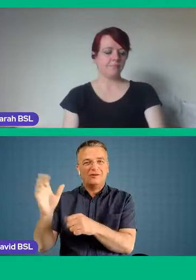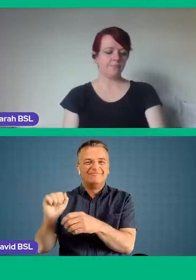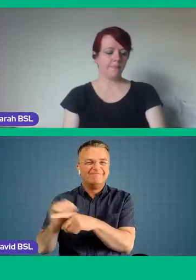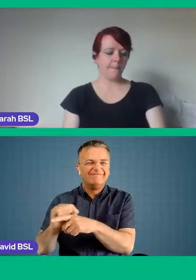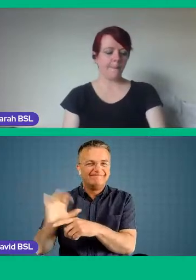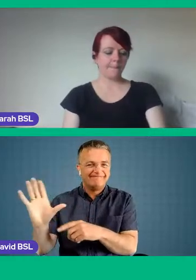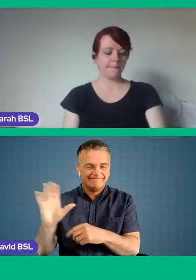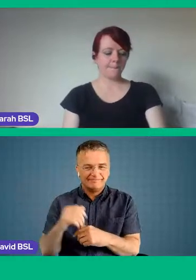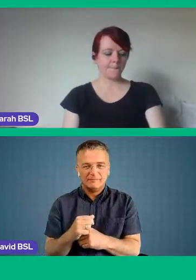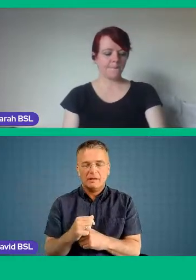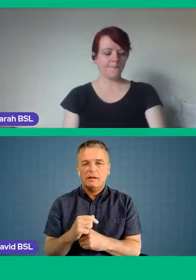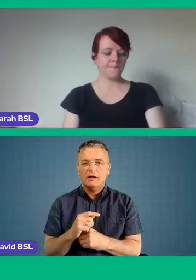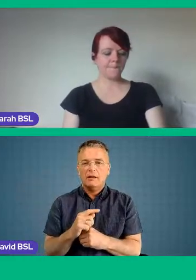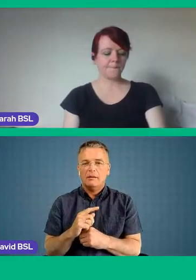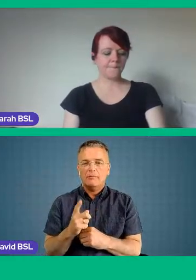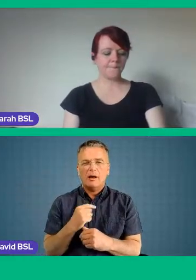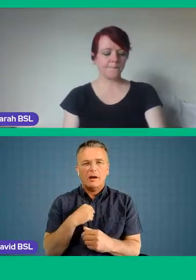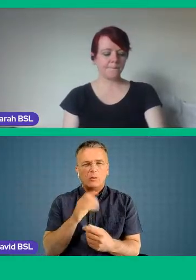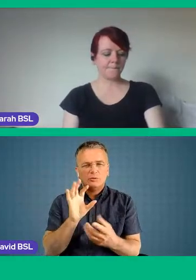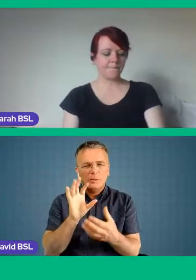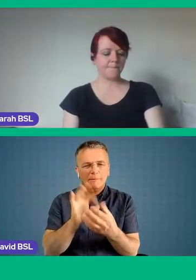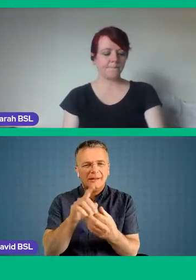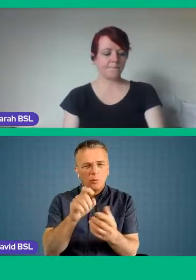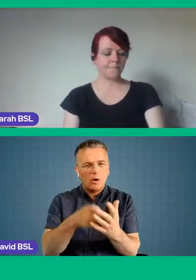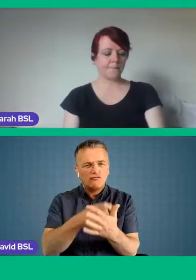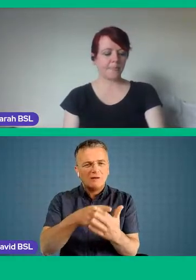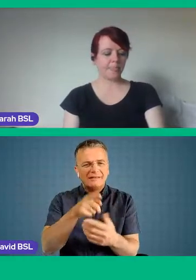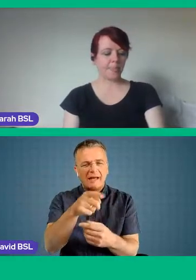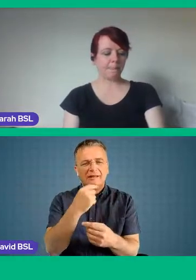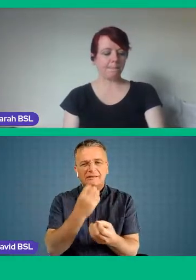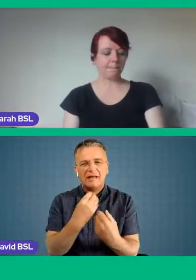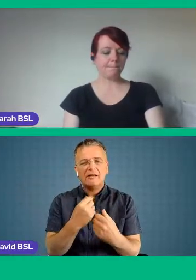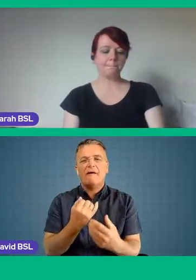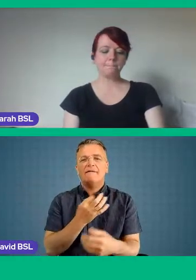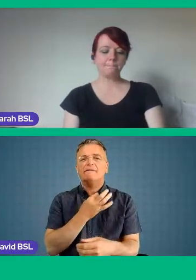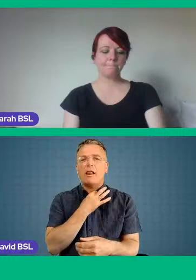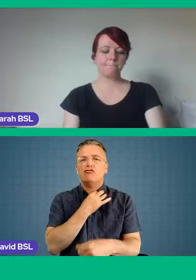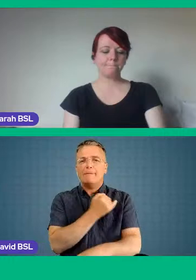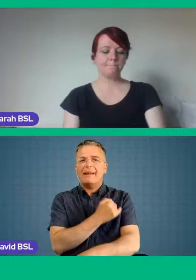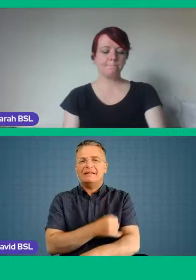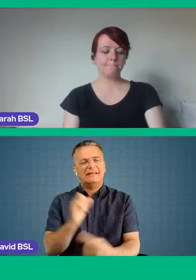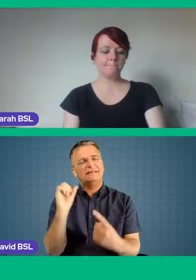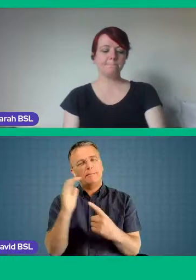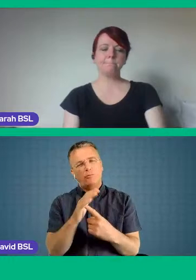do more work on, so... I just wanted to pick up on what Roxana was